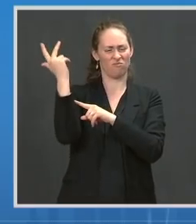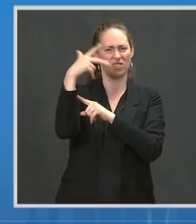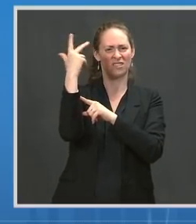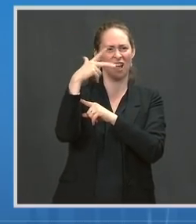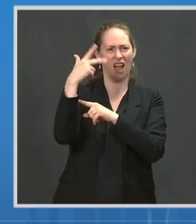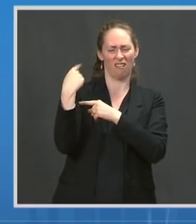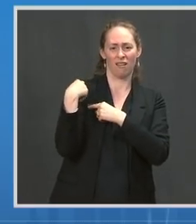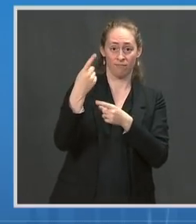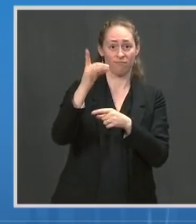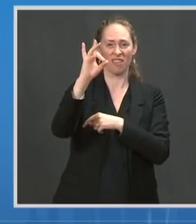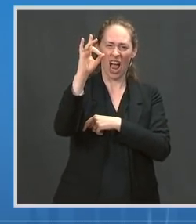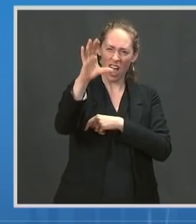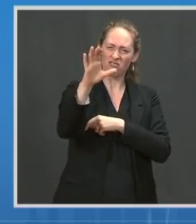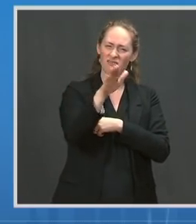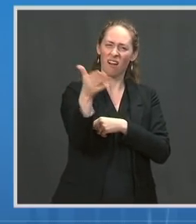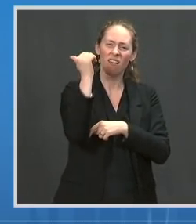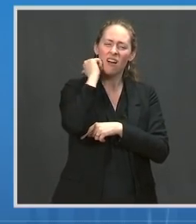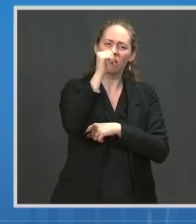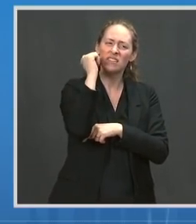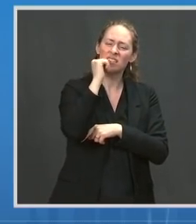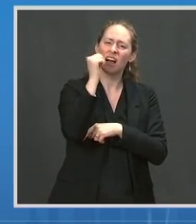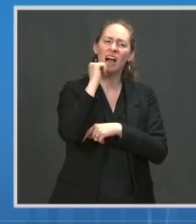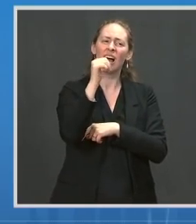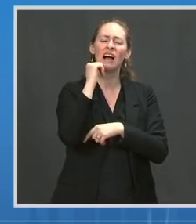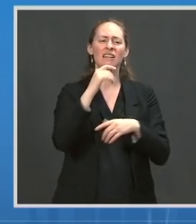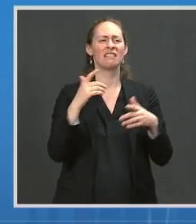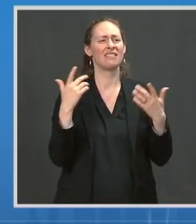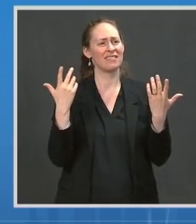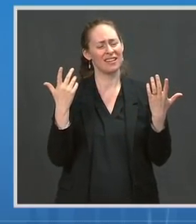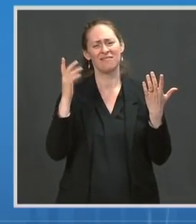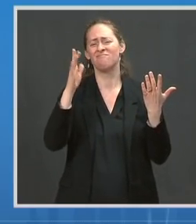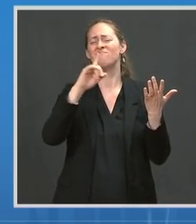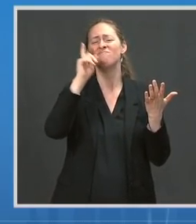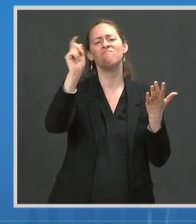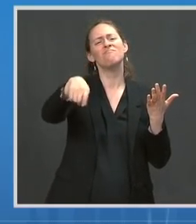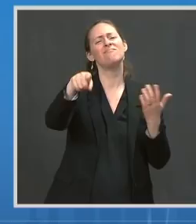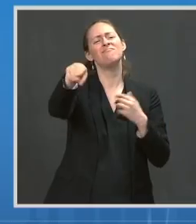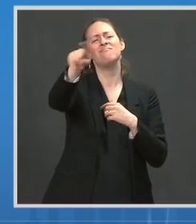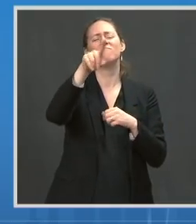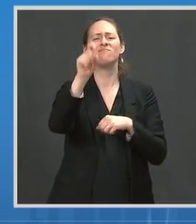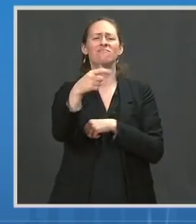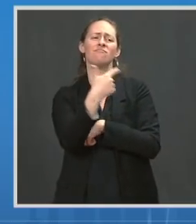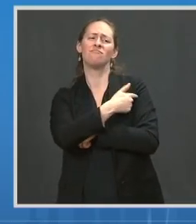We are also getting vaccines into arms as quickly and as equitably and safely as possible.